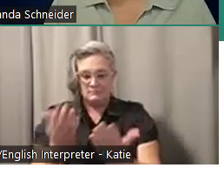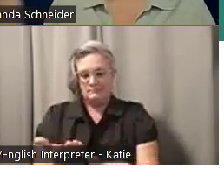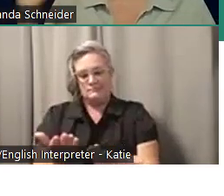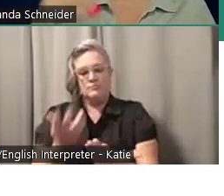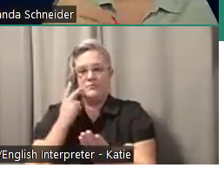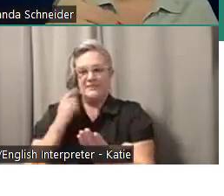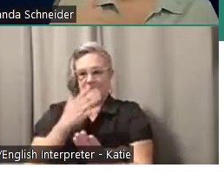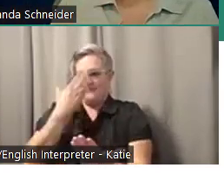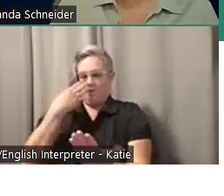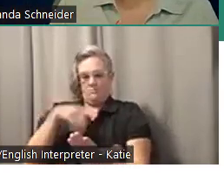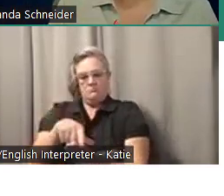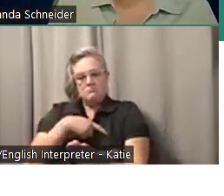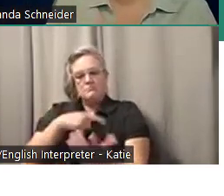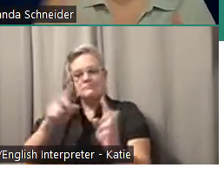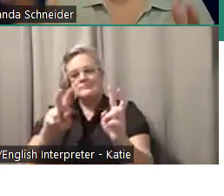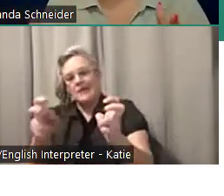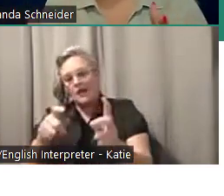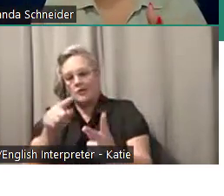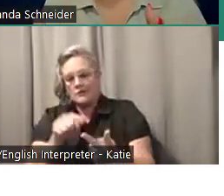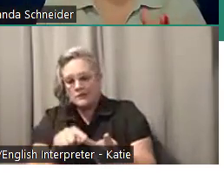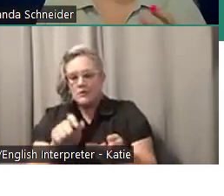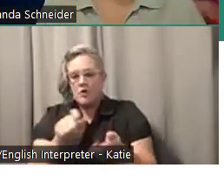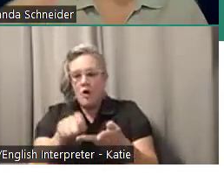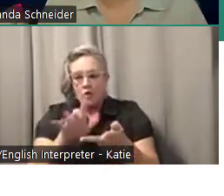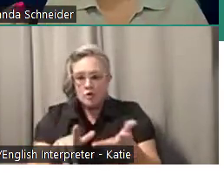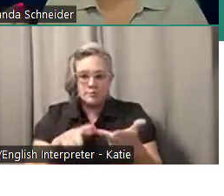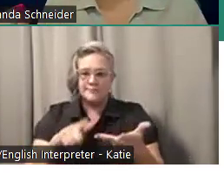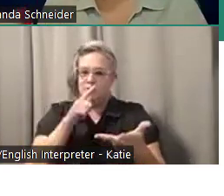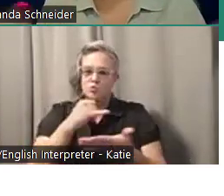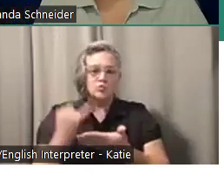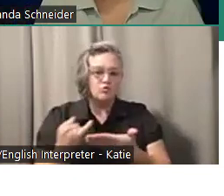We can find the title, we can find the author, and the illustrator. So those are…